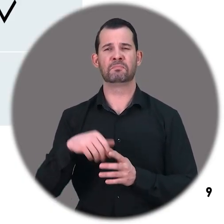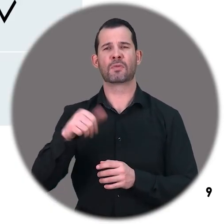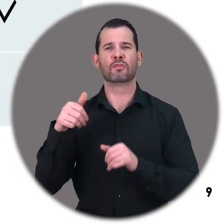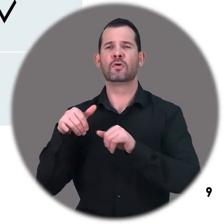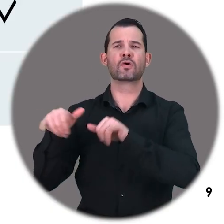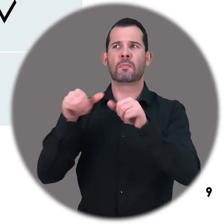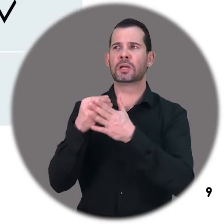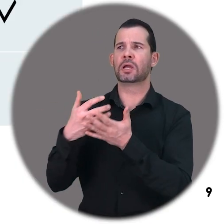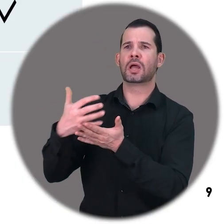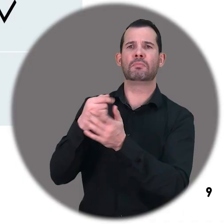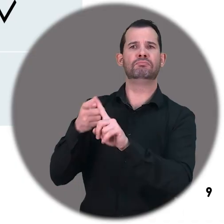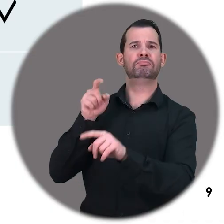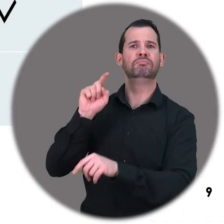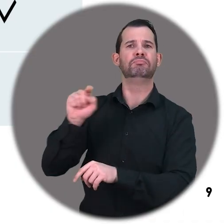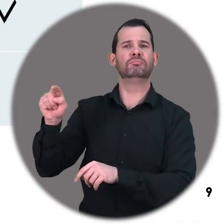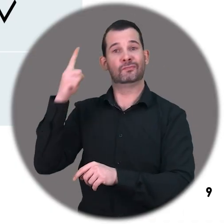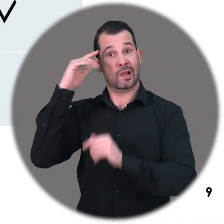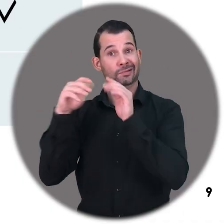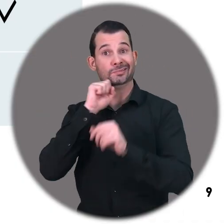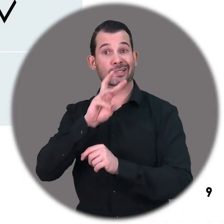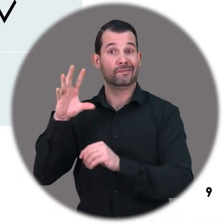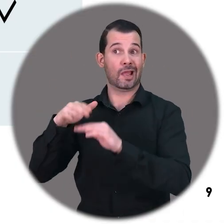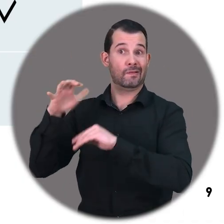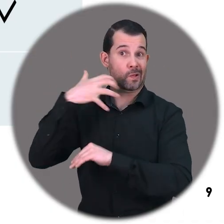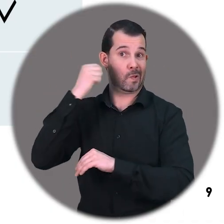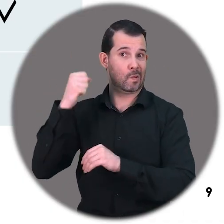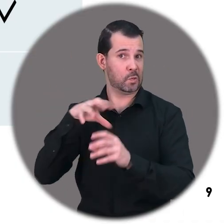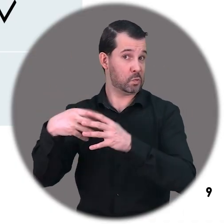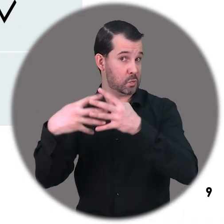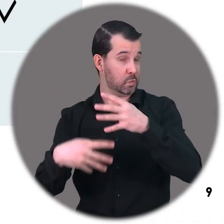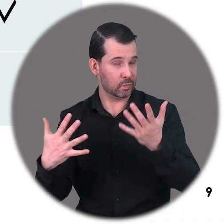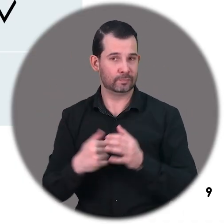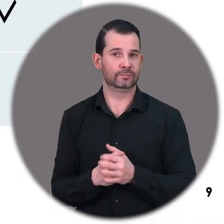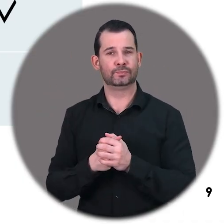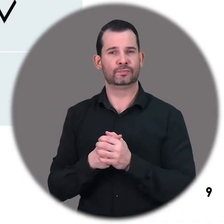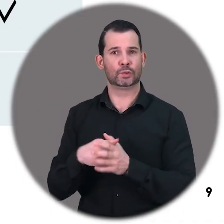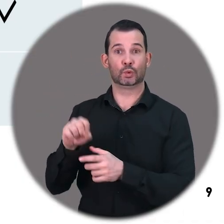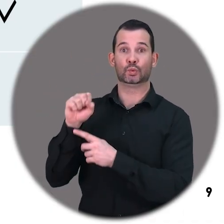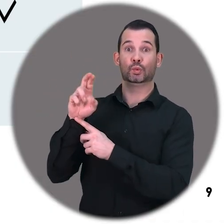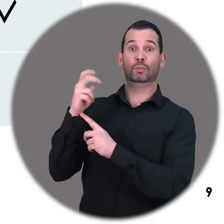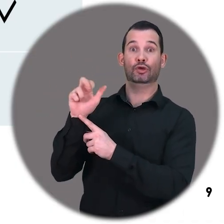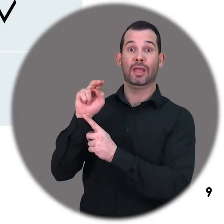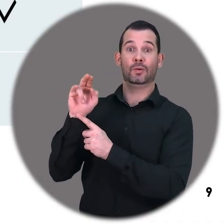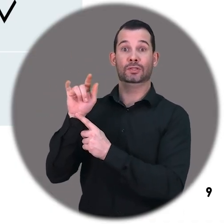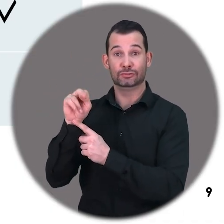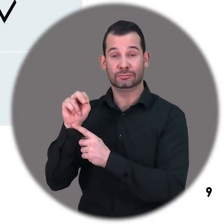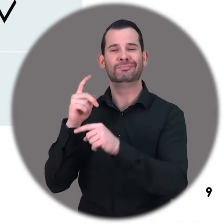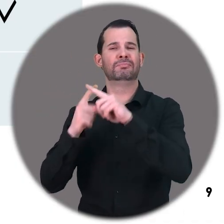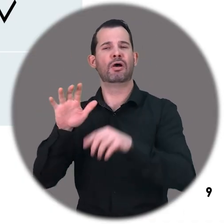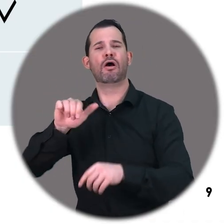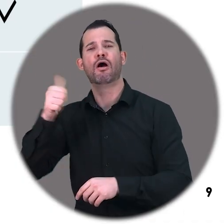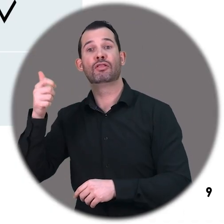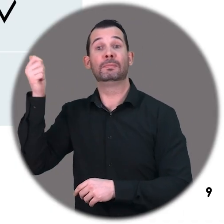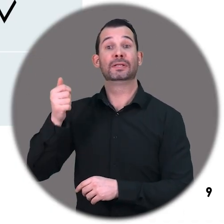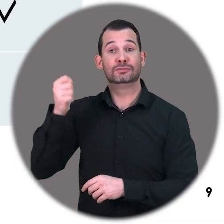Other common income sources for adults 65 years and older include: Superannuation and other pensions,